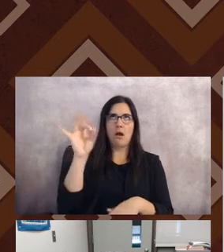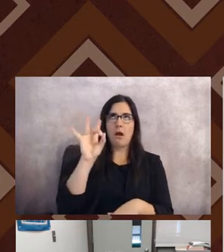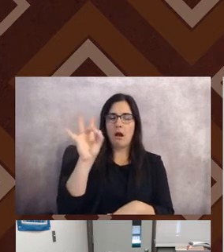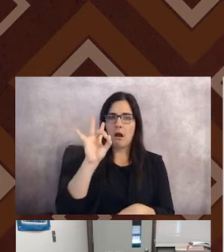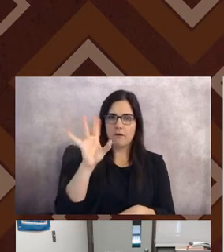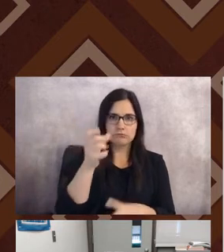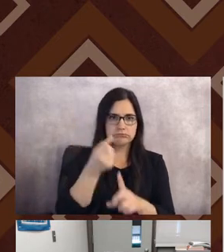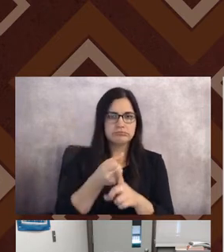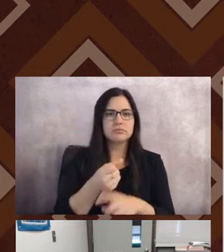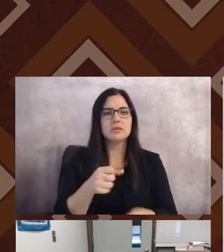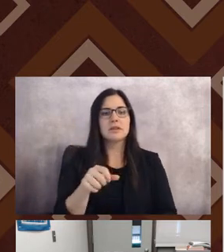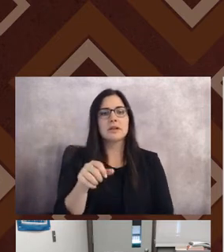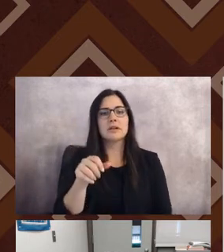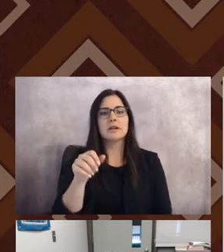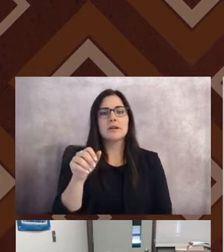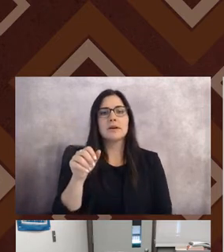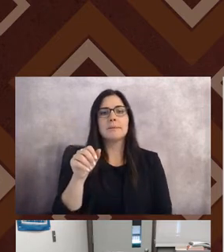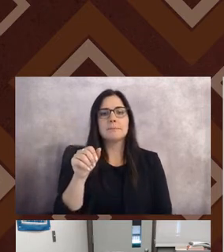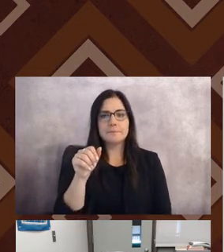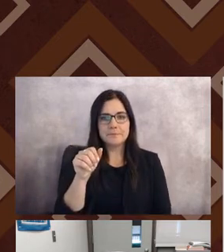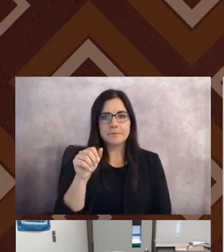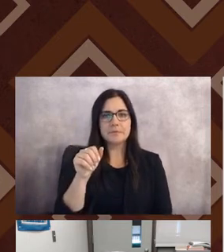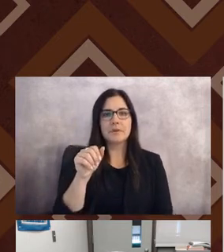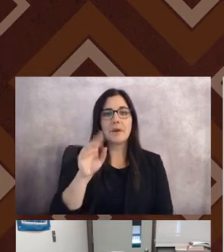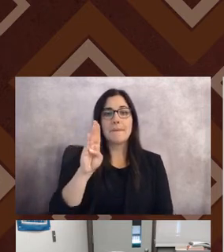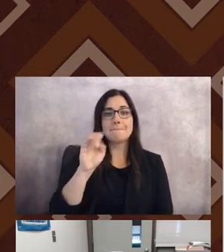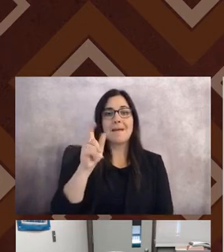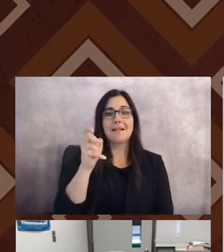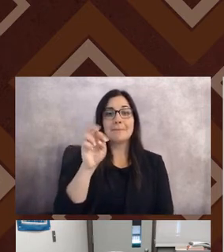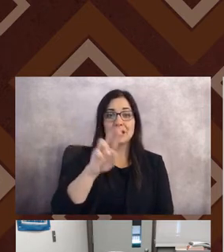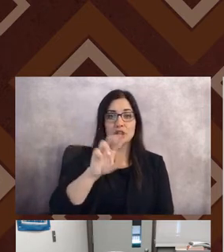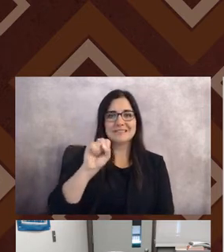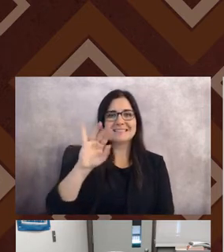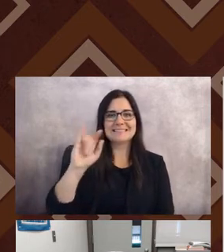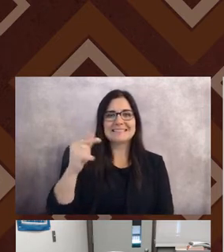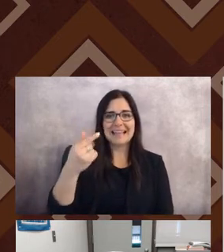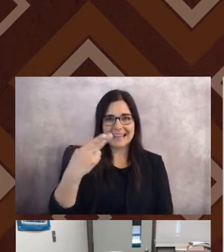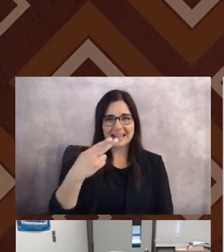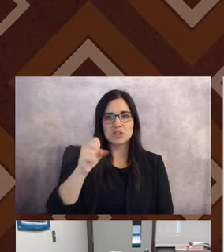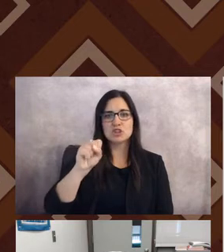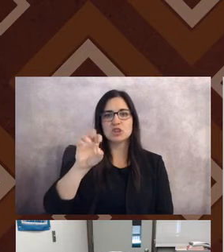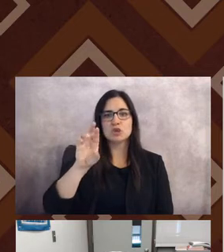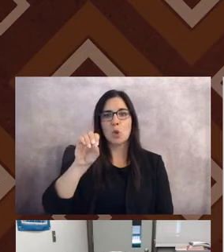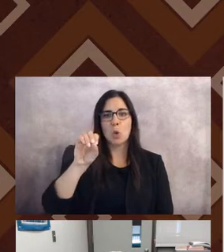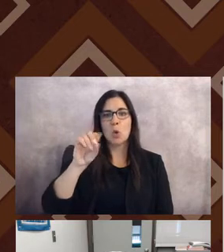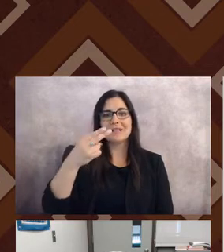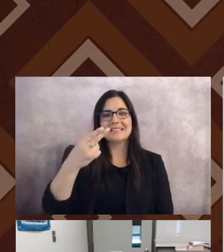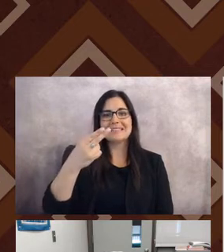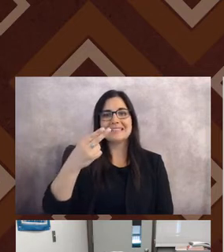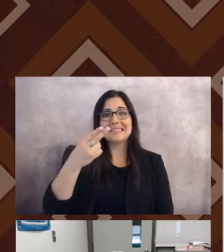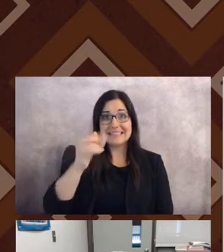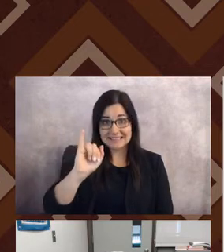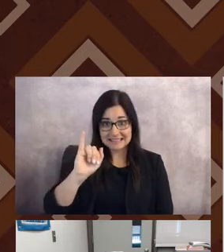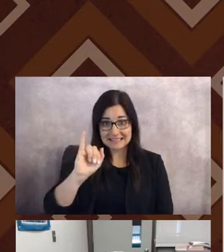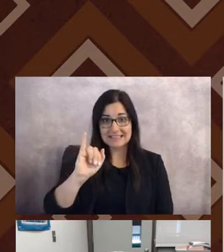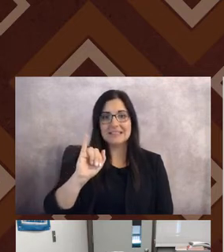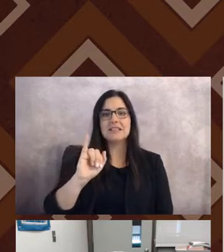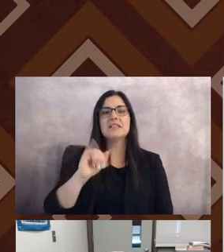probably a single Saudi. Right who who was a taxi driver had enough much. They built up enough money.